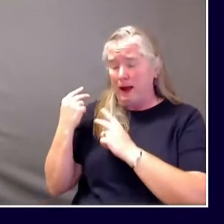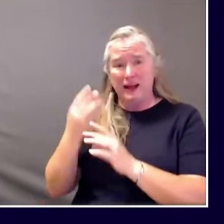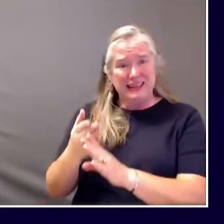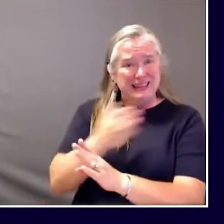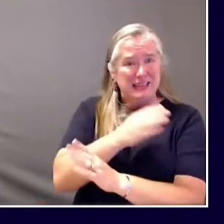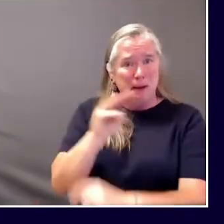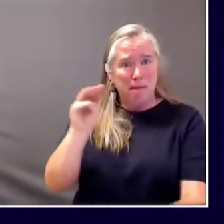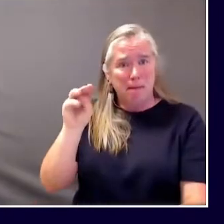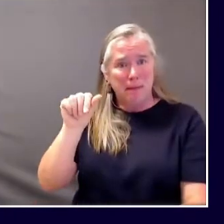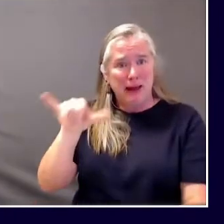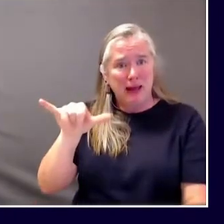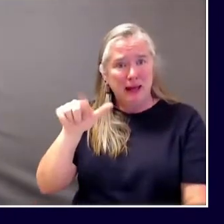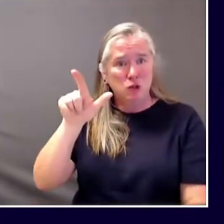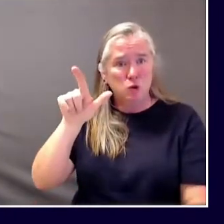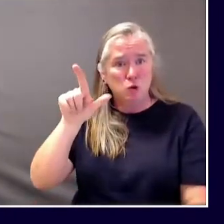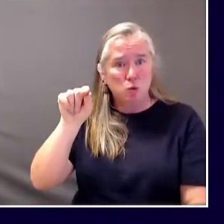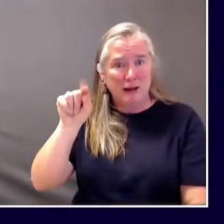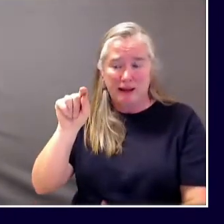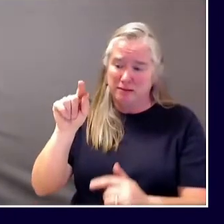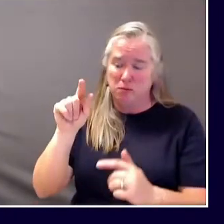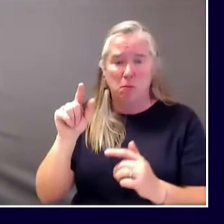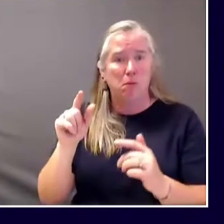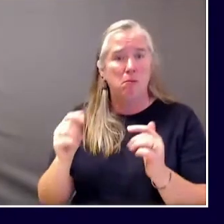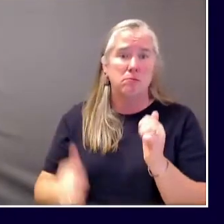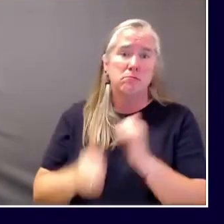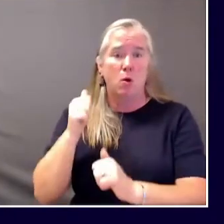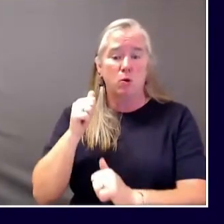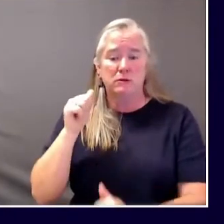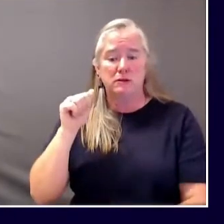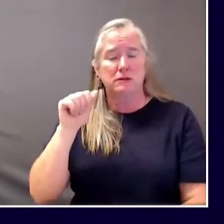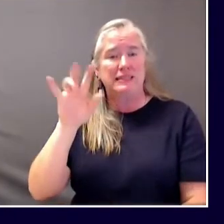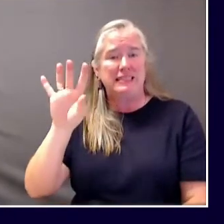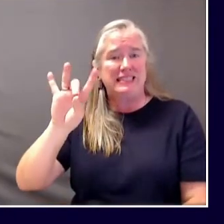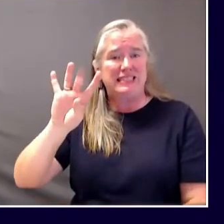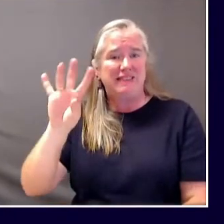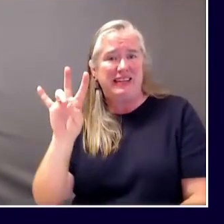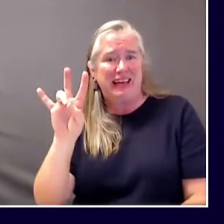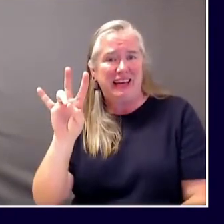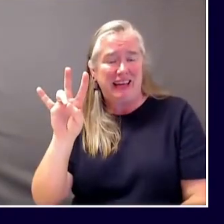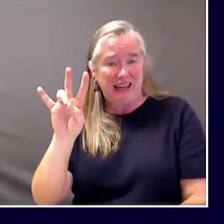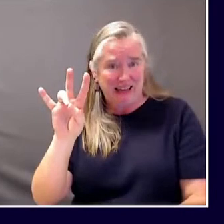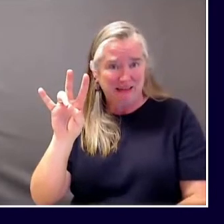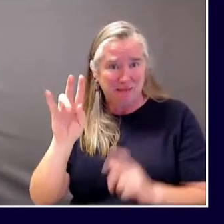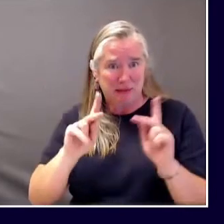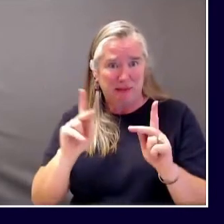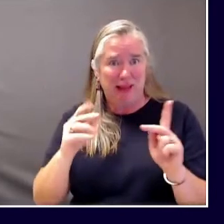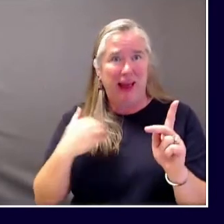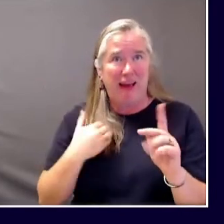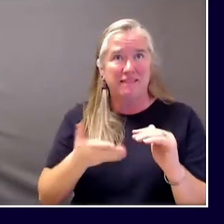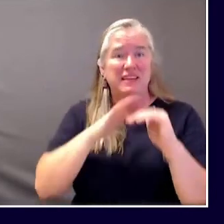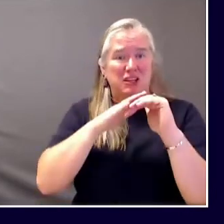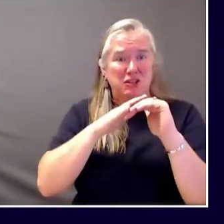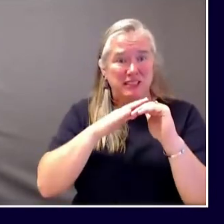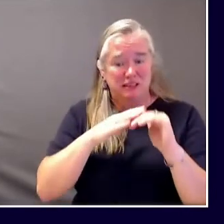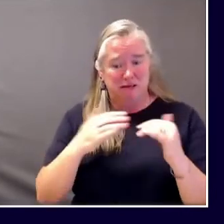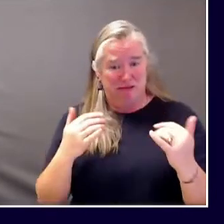when we had seventy eight new cases during that second search in